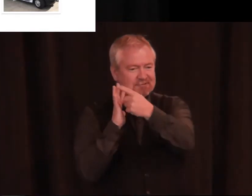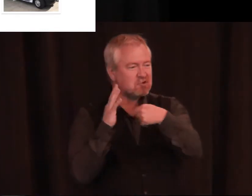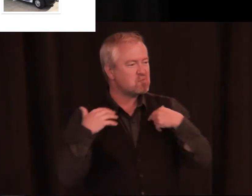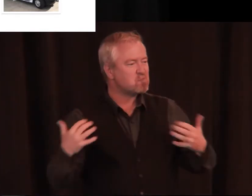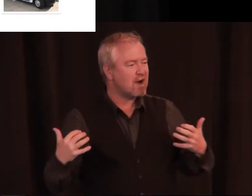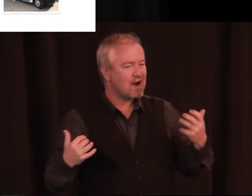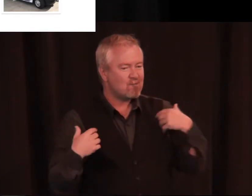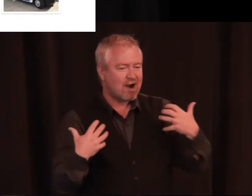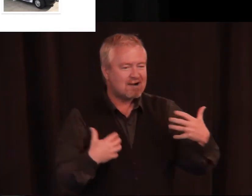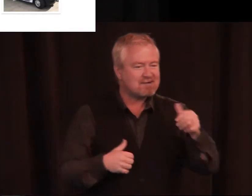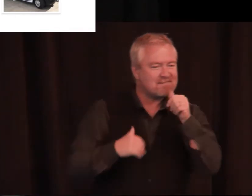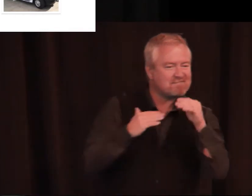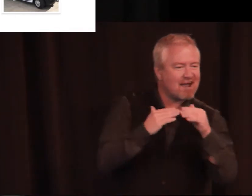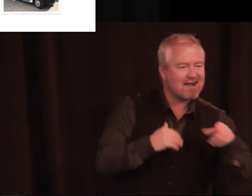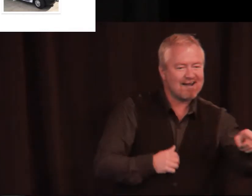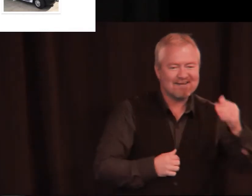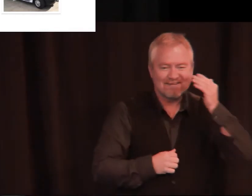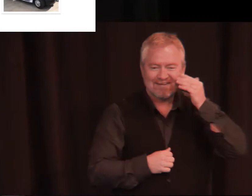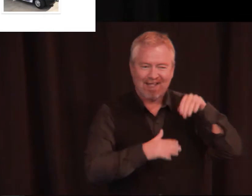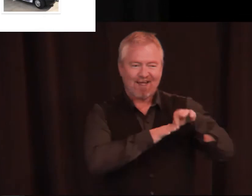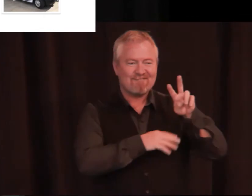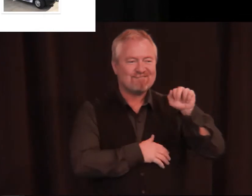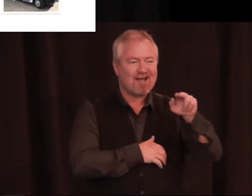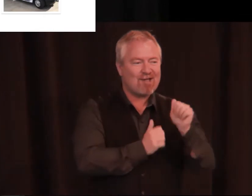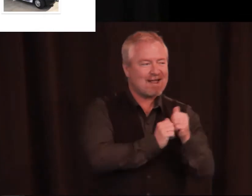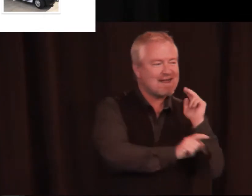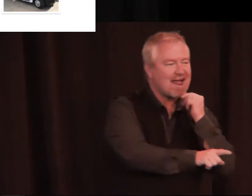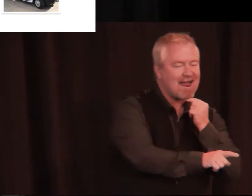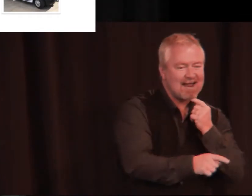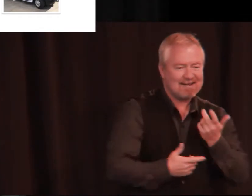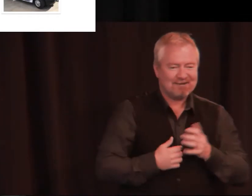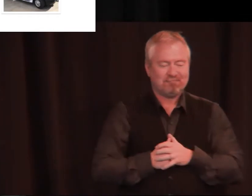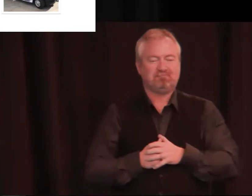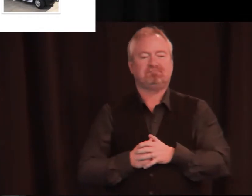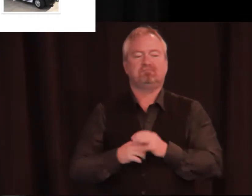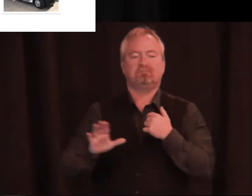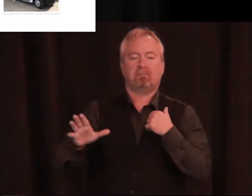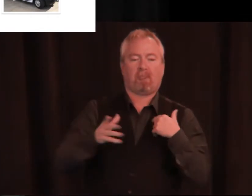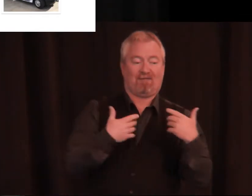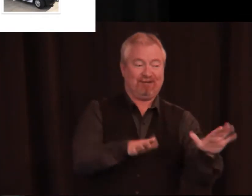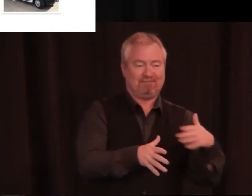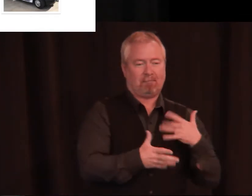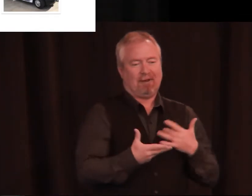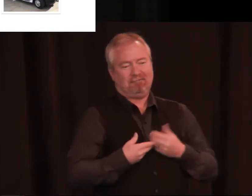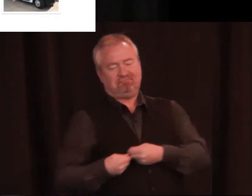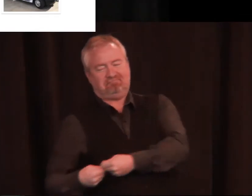and then we let them in the van when we're all done and they can get candy, too, so we have no problem with bribery.